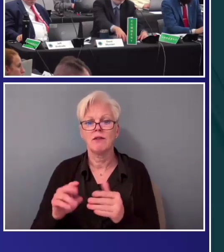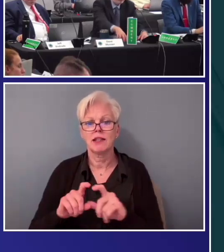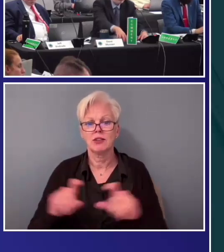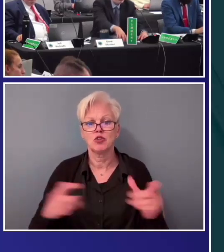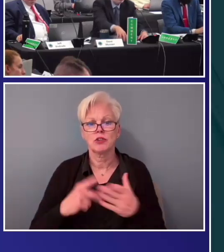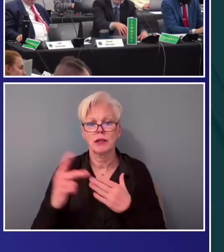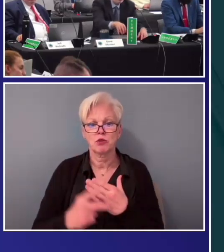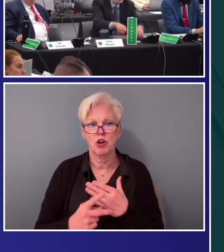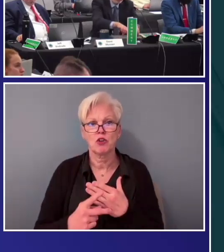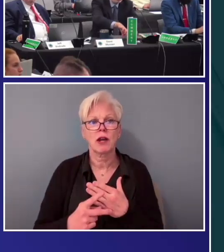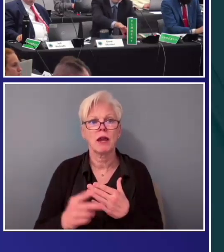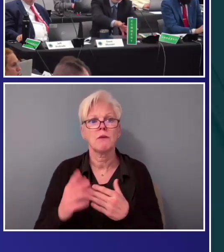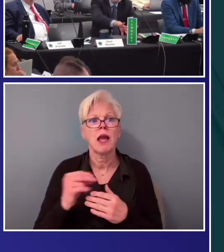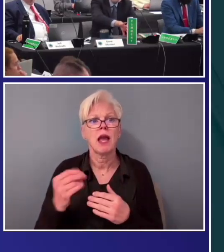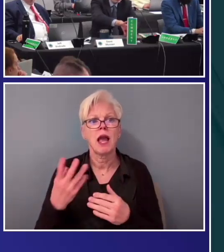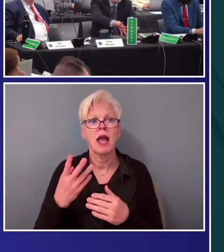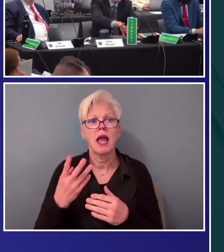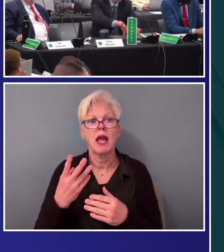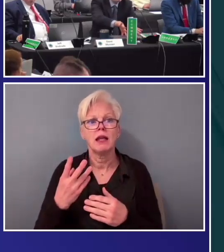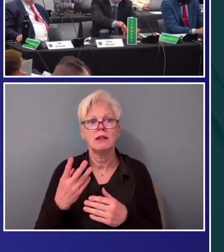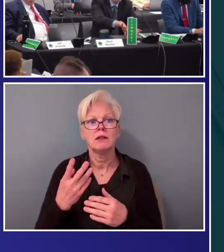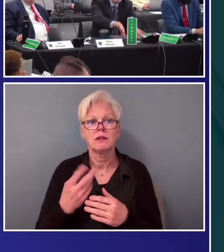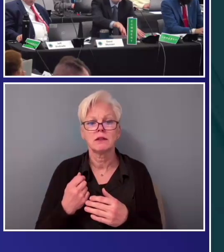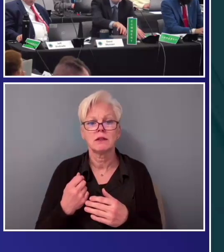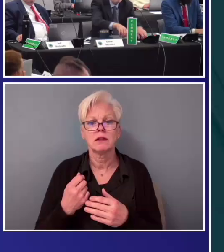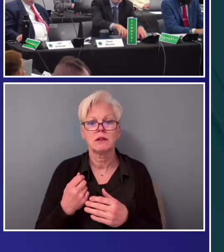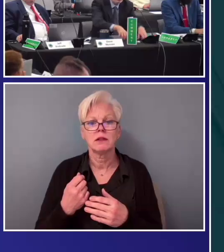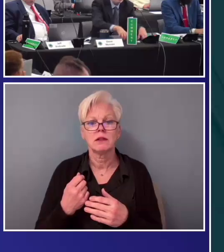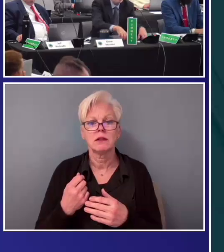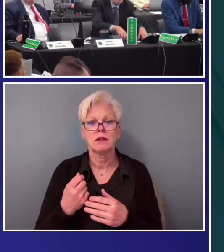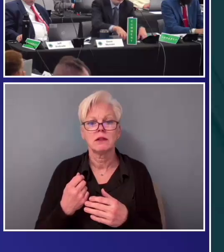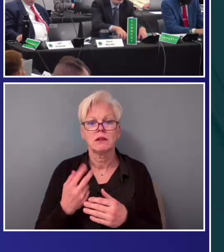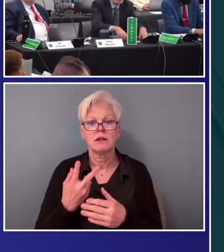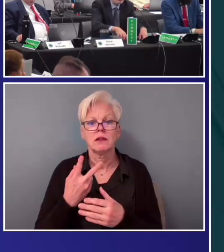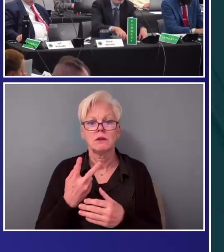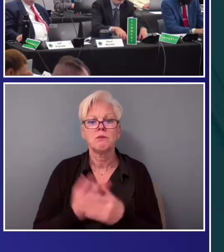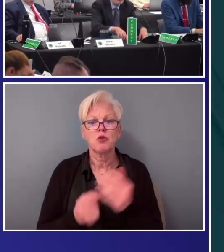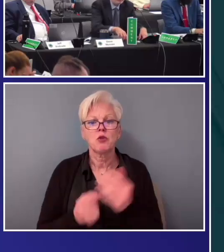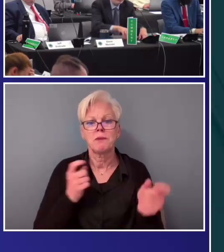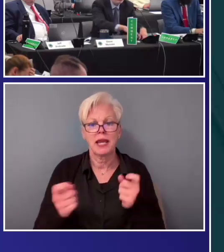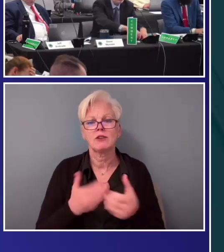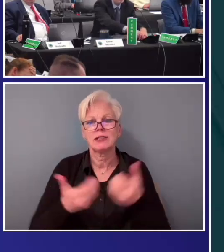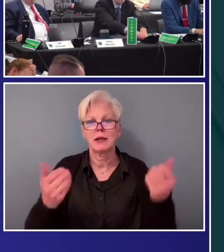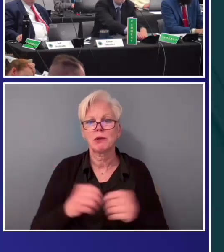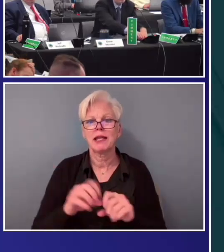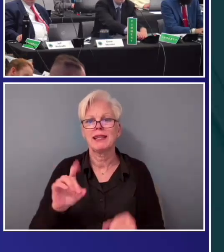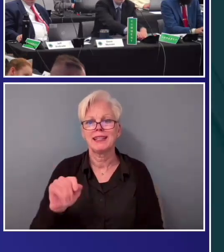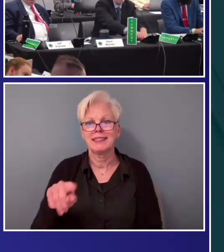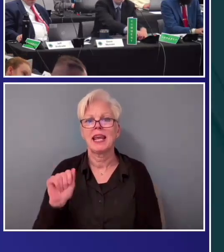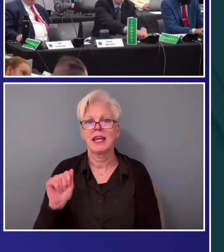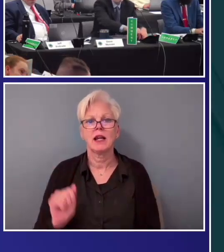and both would, would be handled separately in the data.